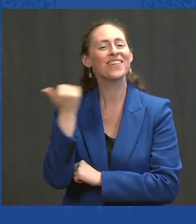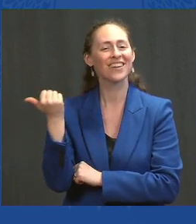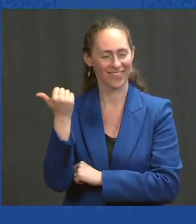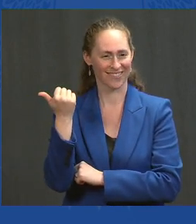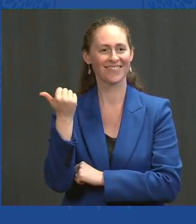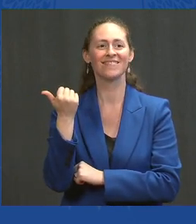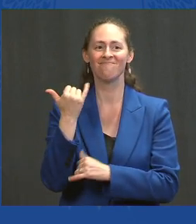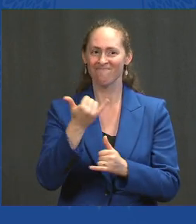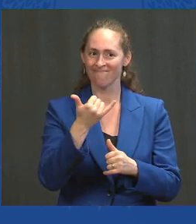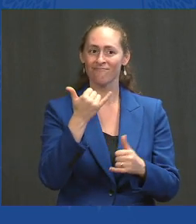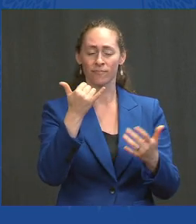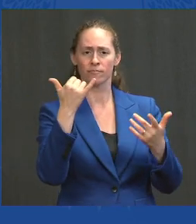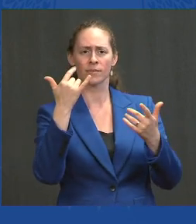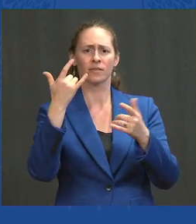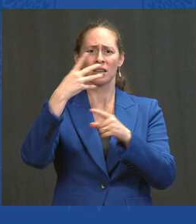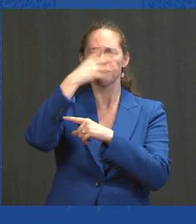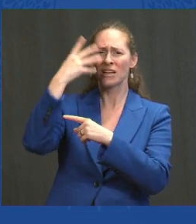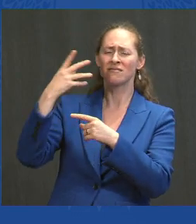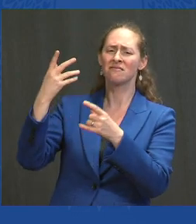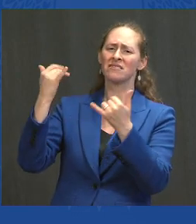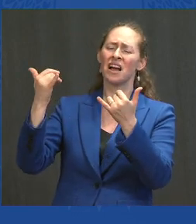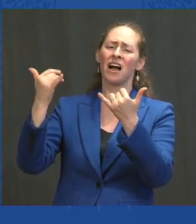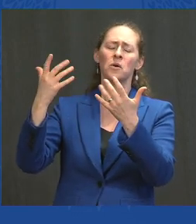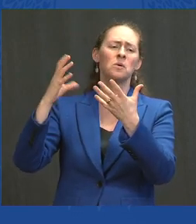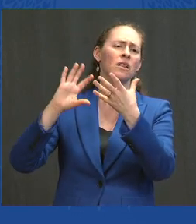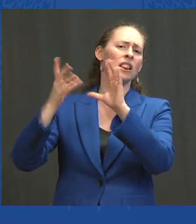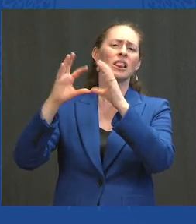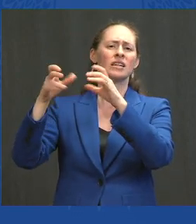and fully tap the talent and dynamism in our nation.